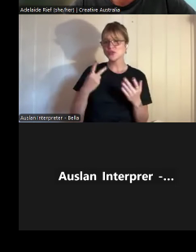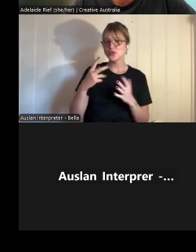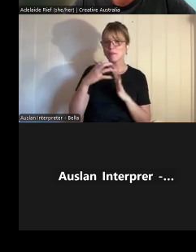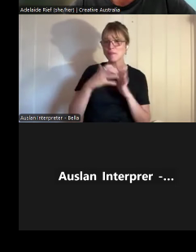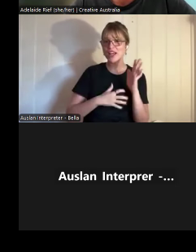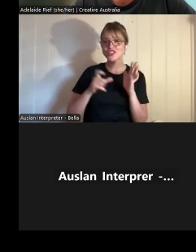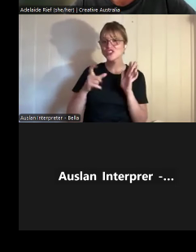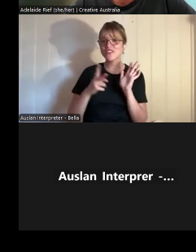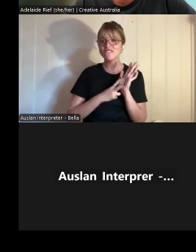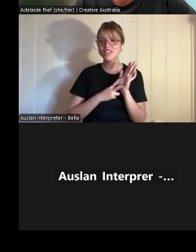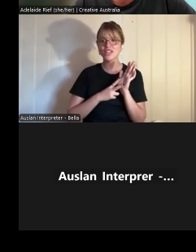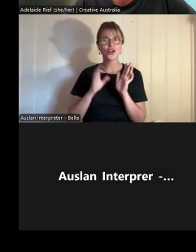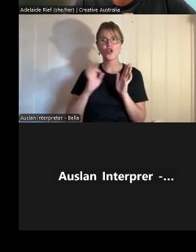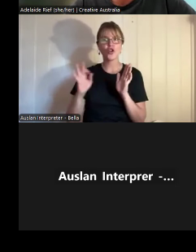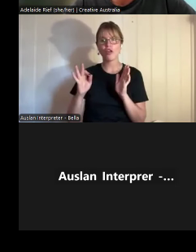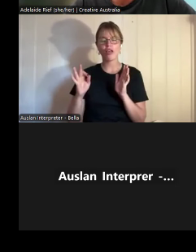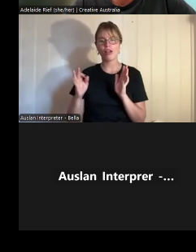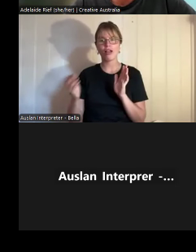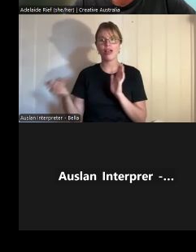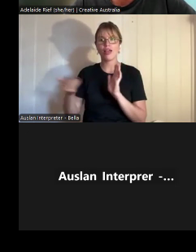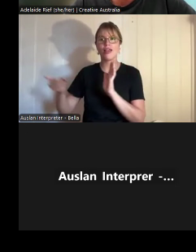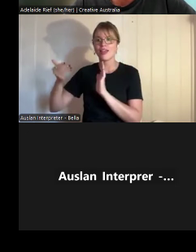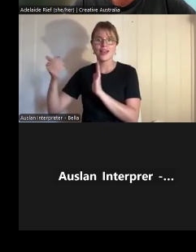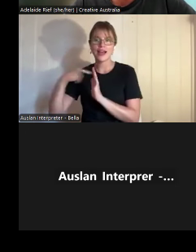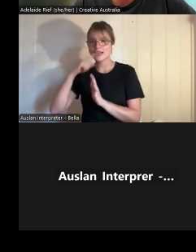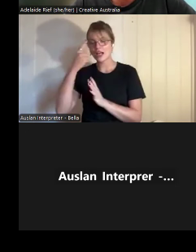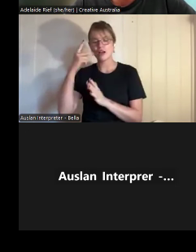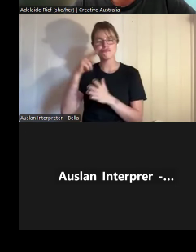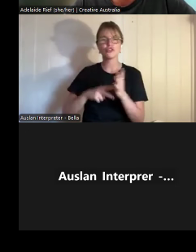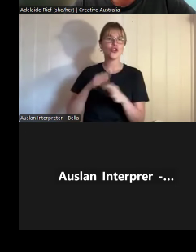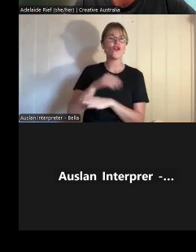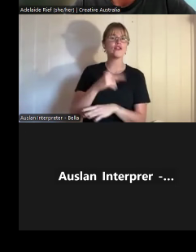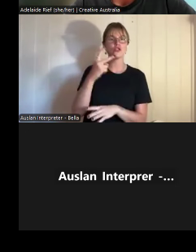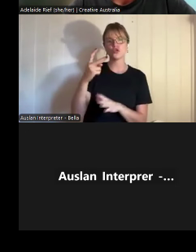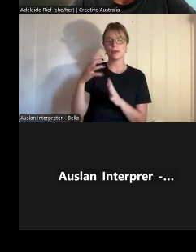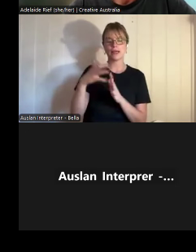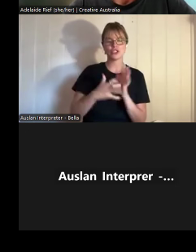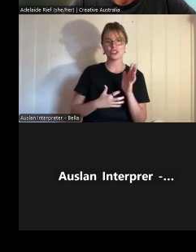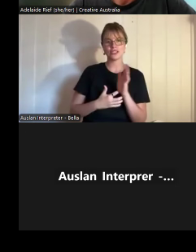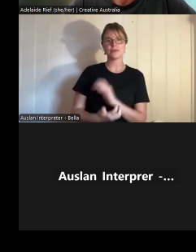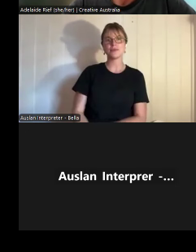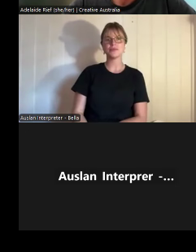no longer than that. We will not be able to read anything longer than two pages. For organisations,